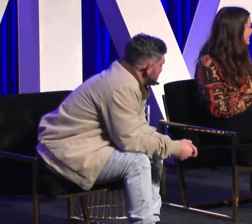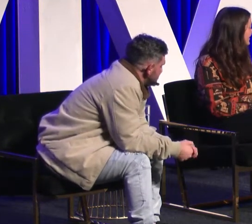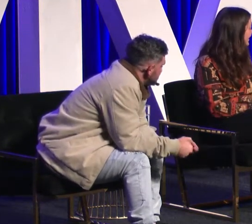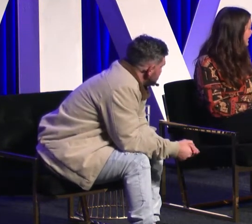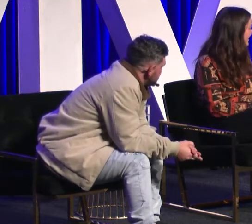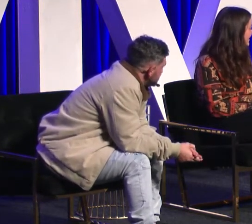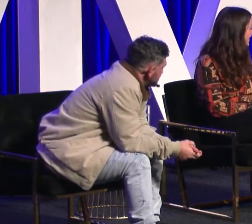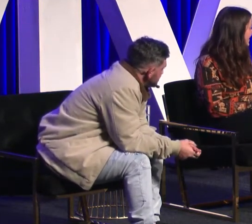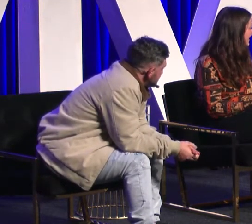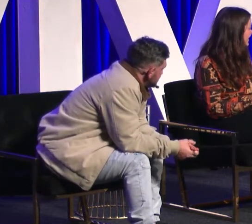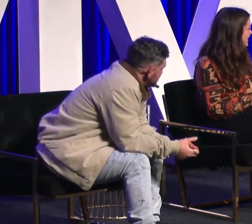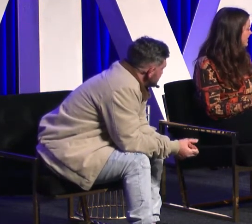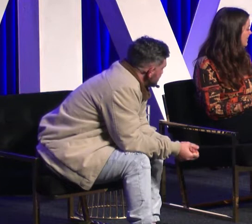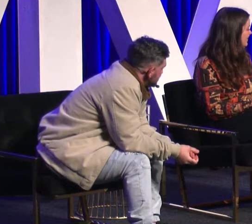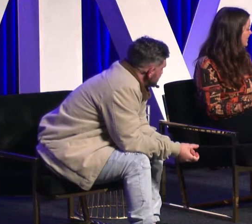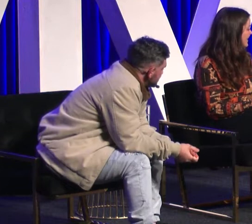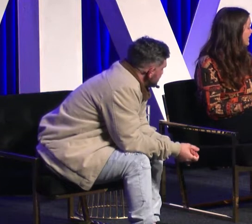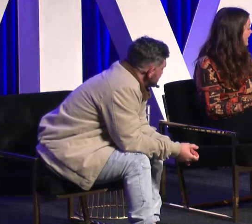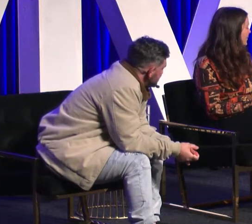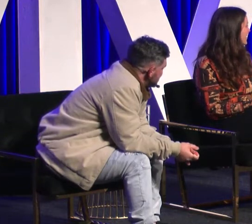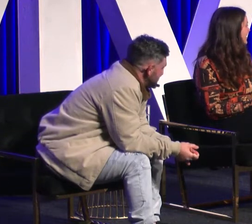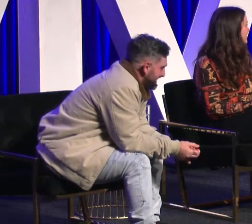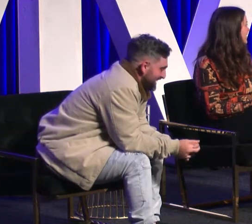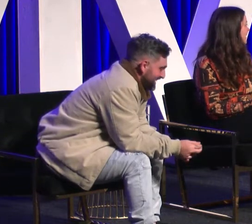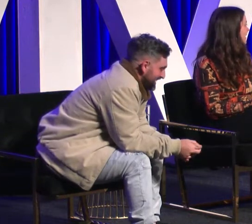it seems like sport is safer perhaps.